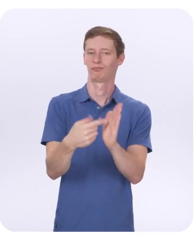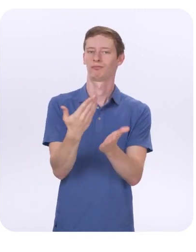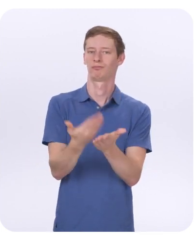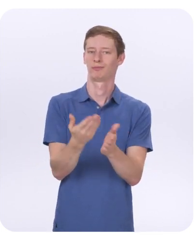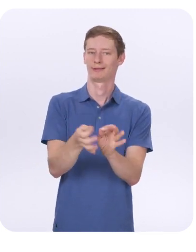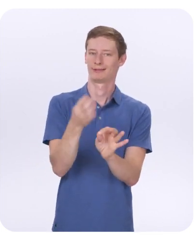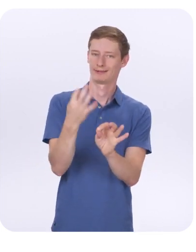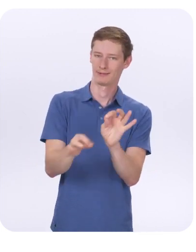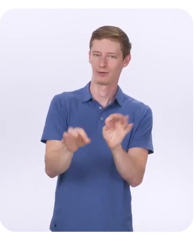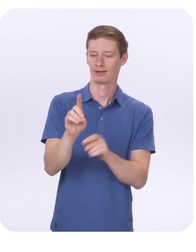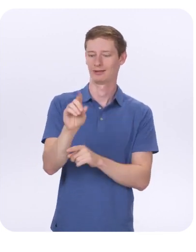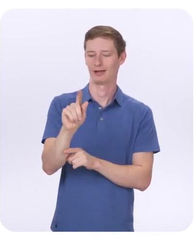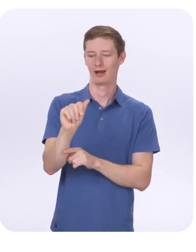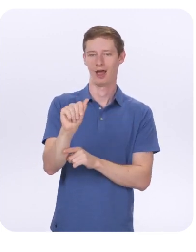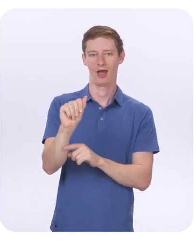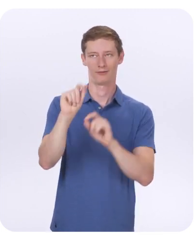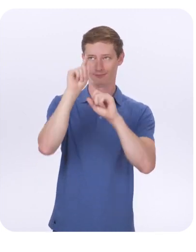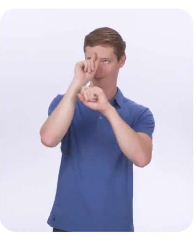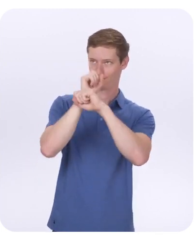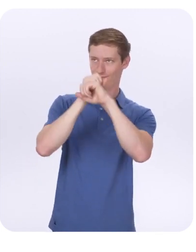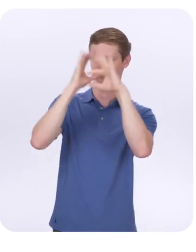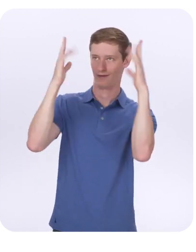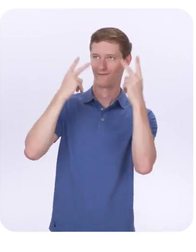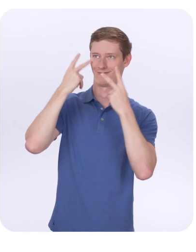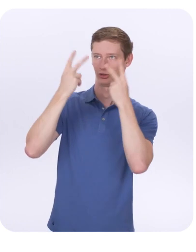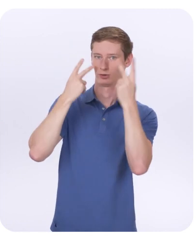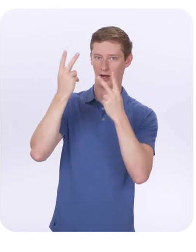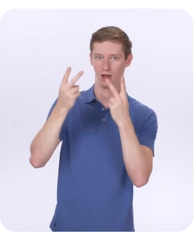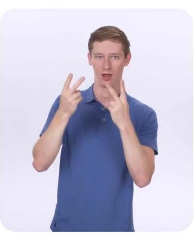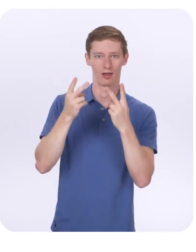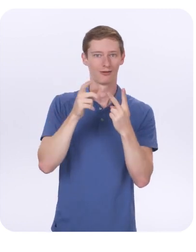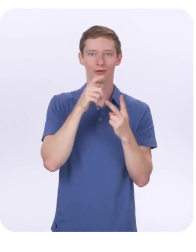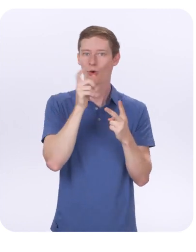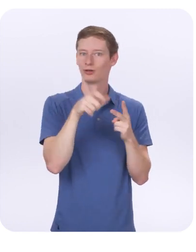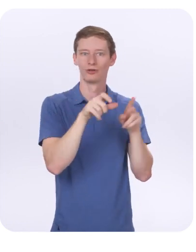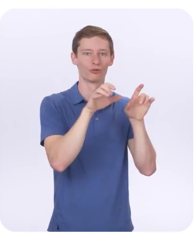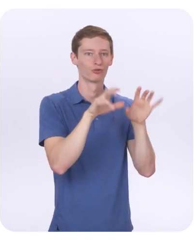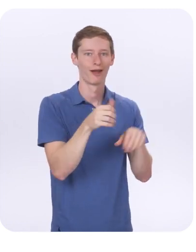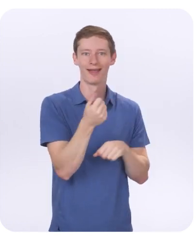Code Llama is not limited to Python data visualization use cases.